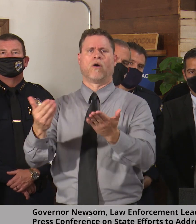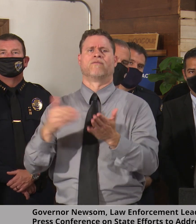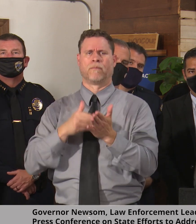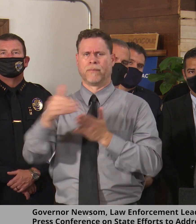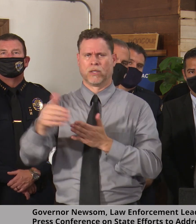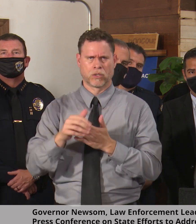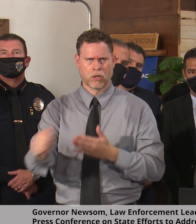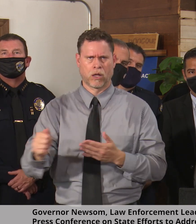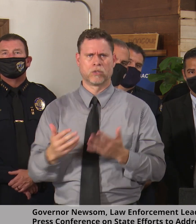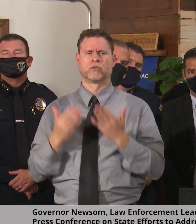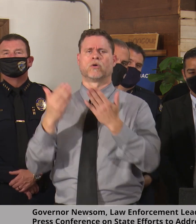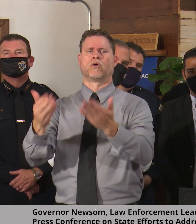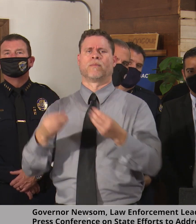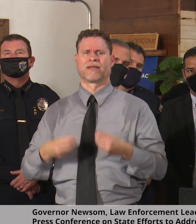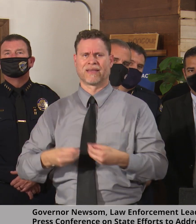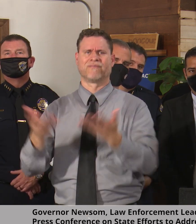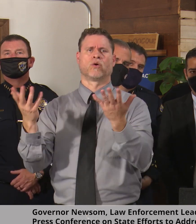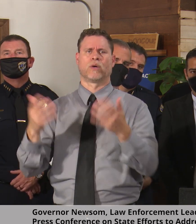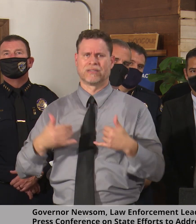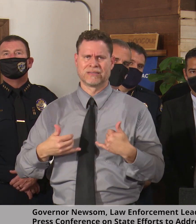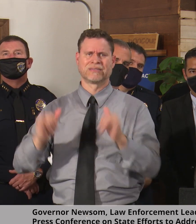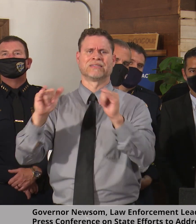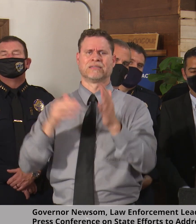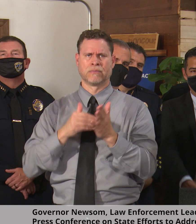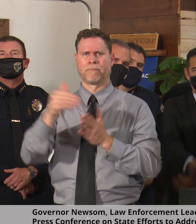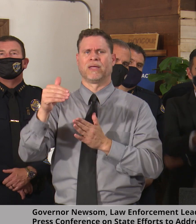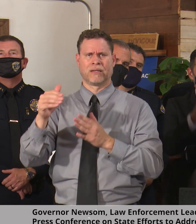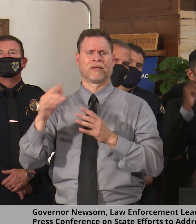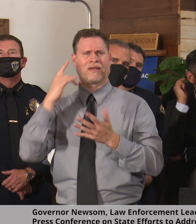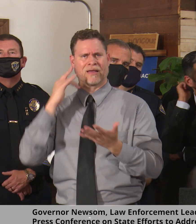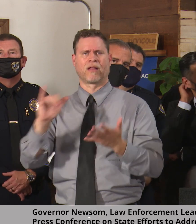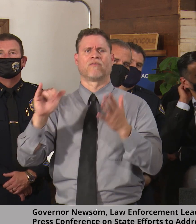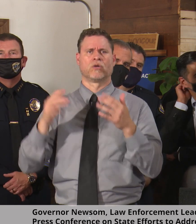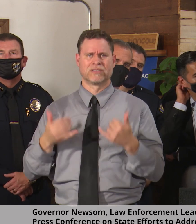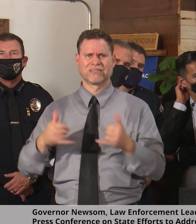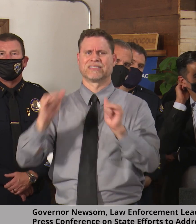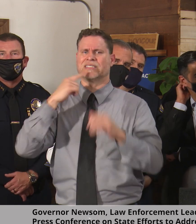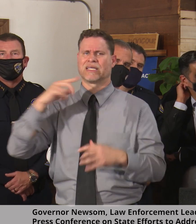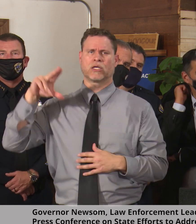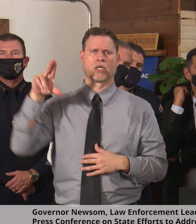offered so many giveaways and yet there are still millions of Californians who are saying no I don't